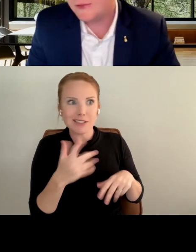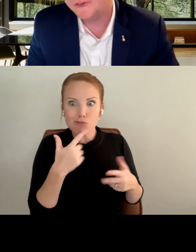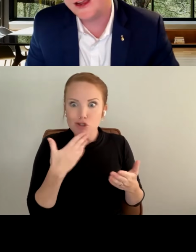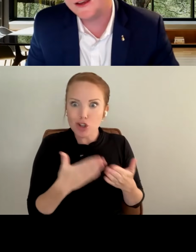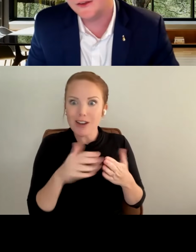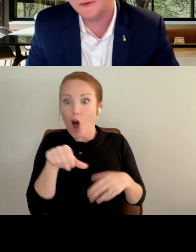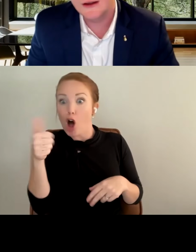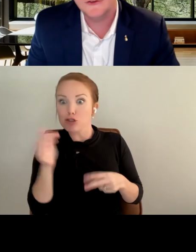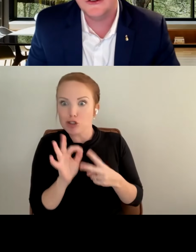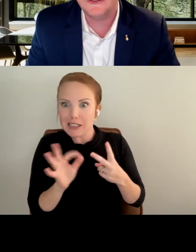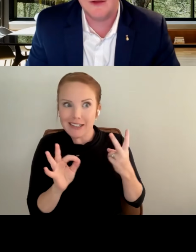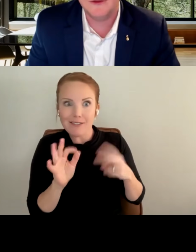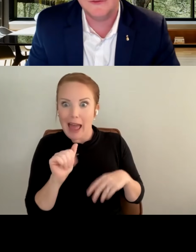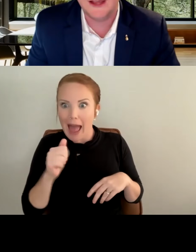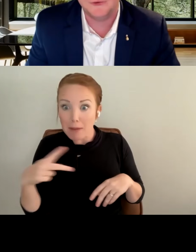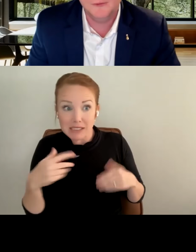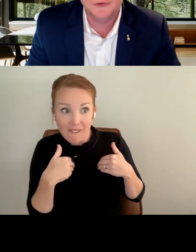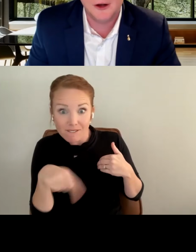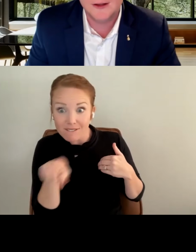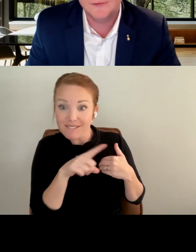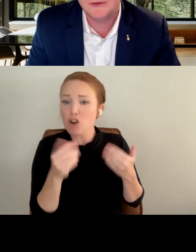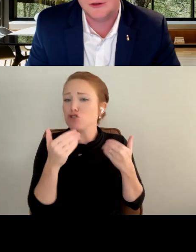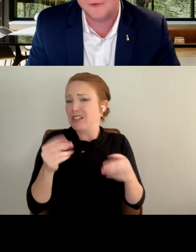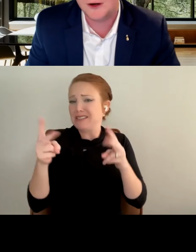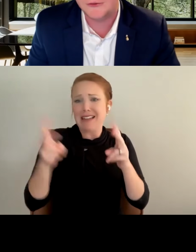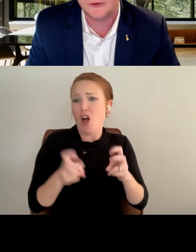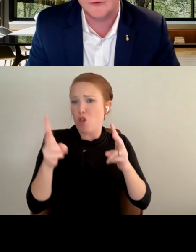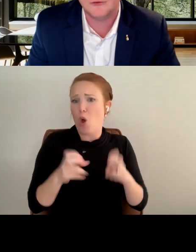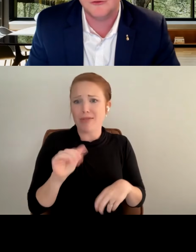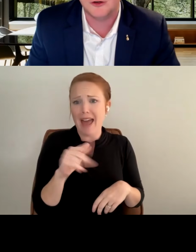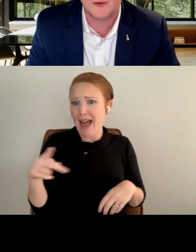The second is to just download these apps. Almost all of these software-as-a-service tools are